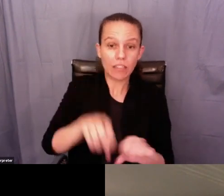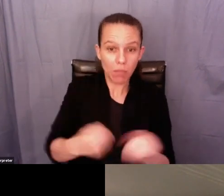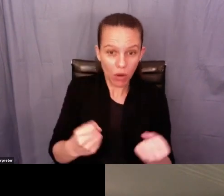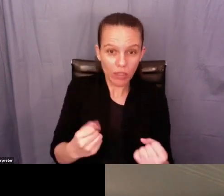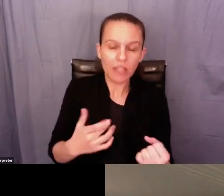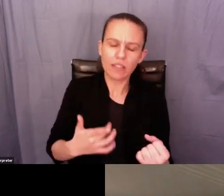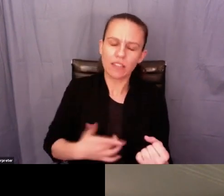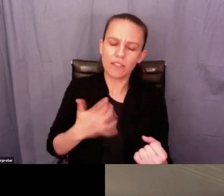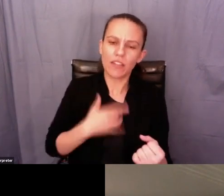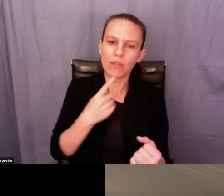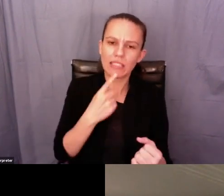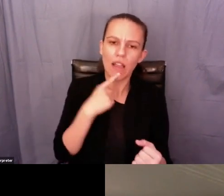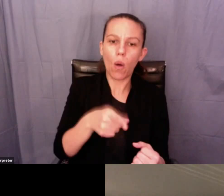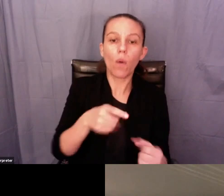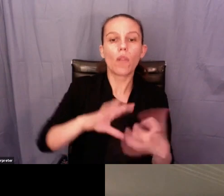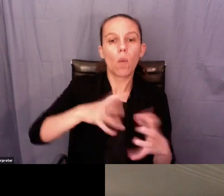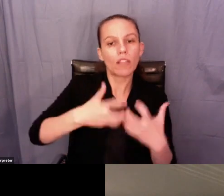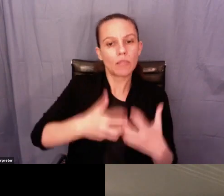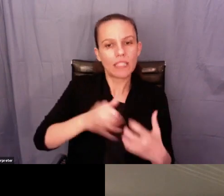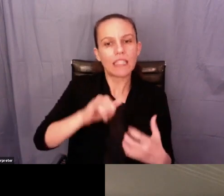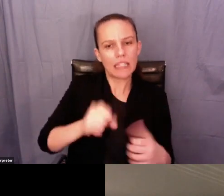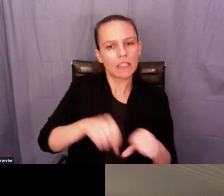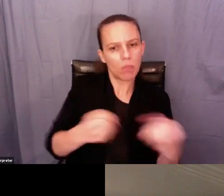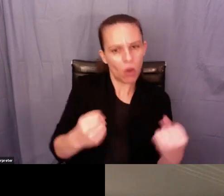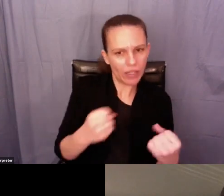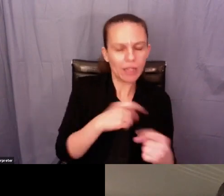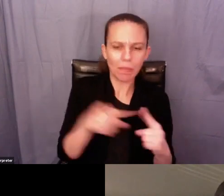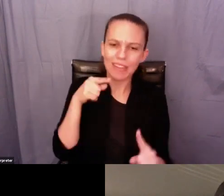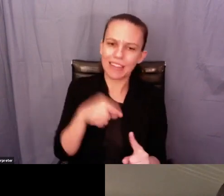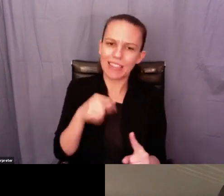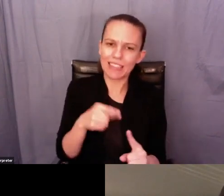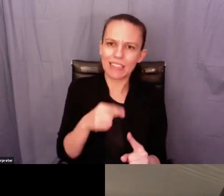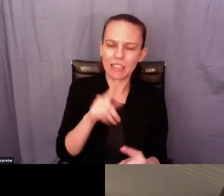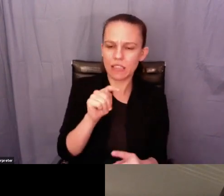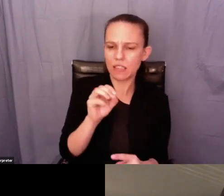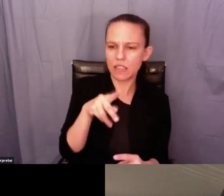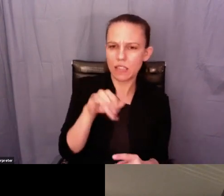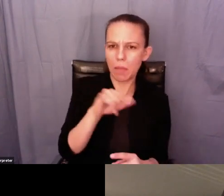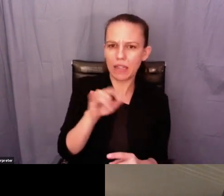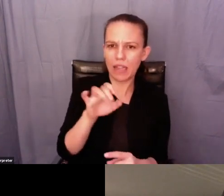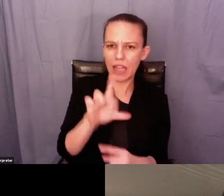washing machine is broken but this is a classical point this is a topicalized item because of its